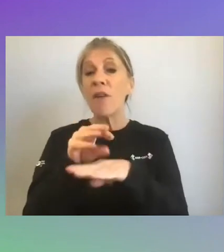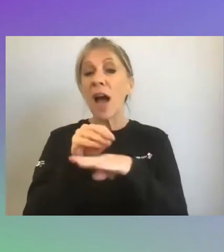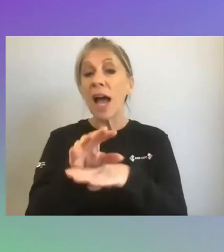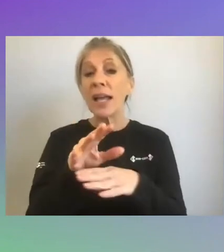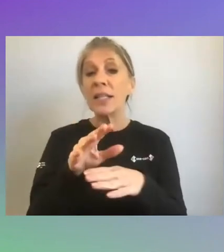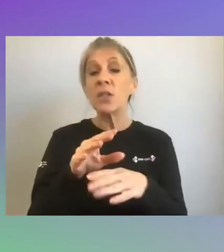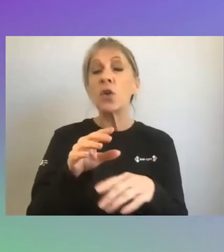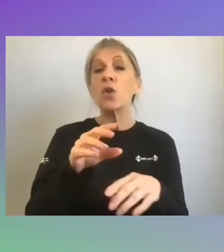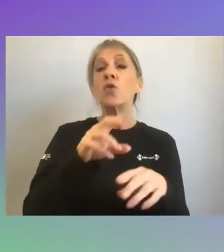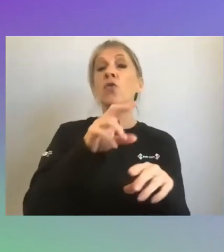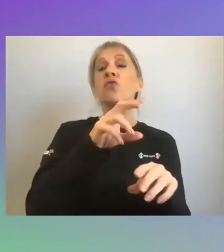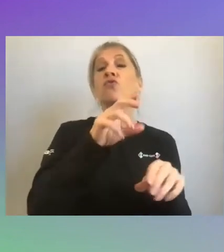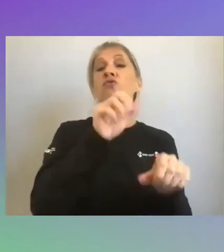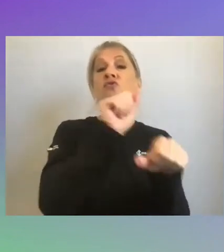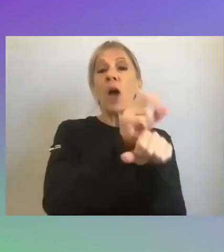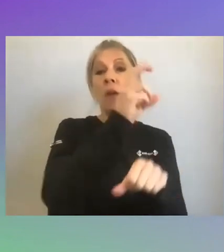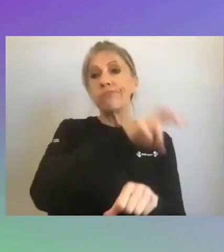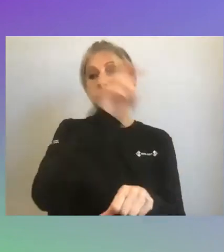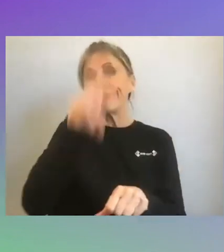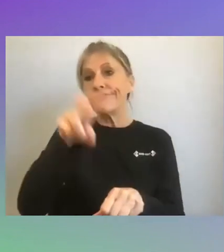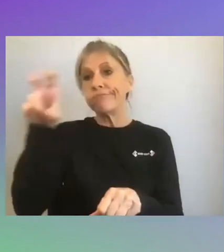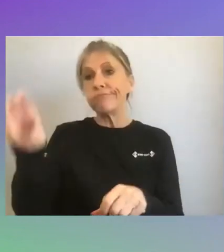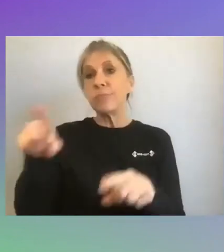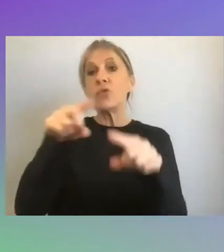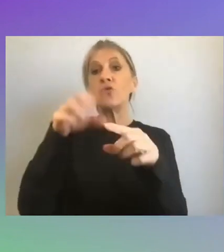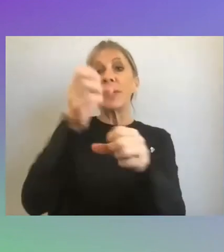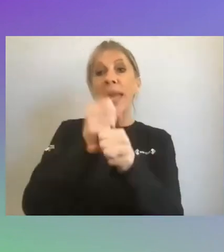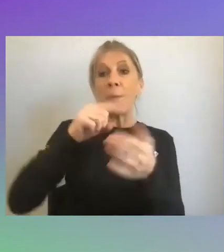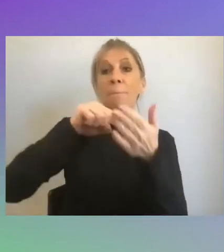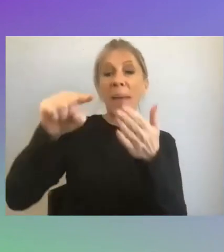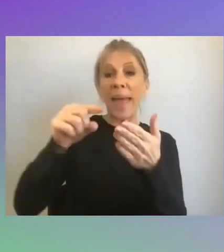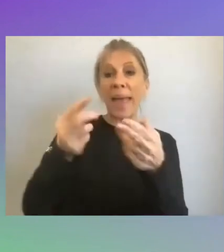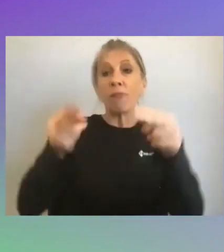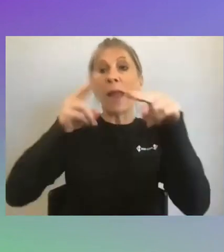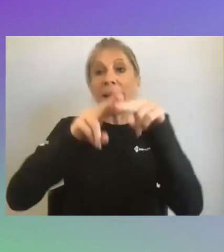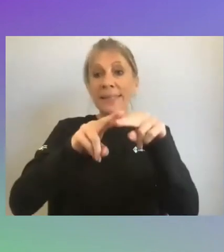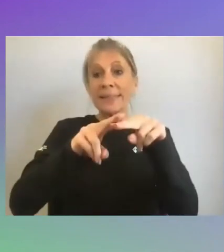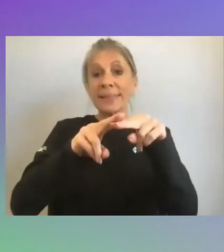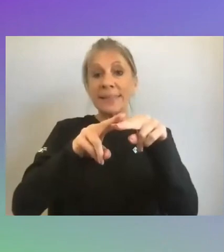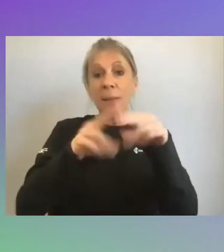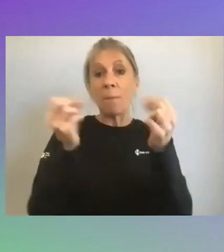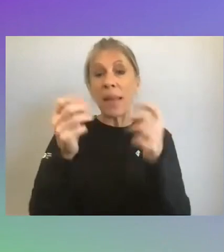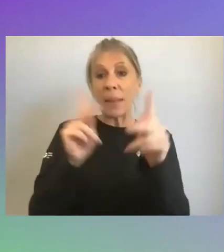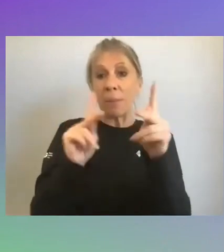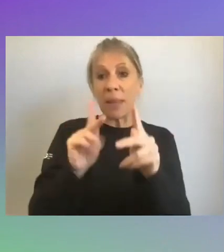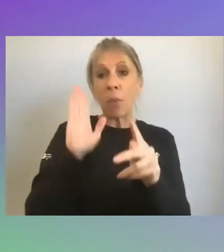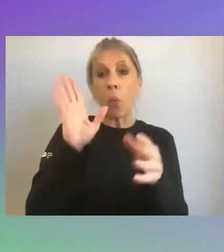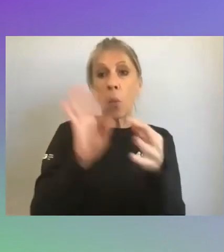job hop to get pay raises on, you know, so a lot of people,